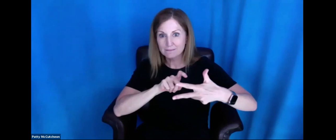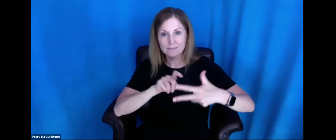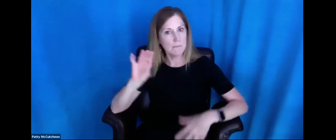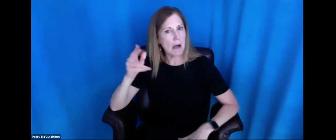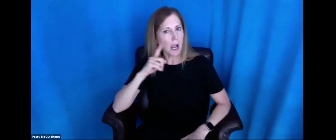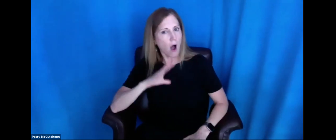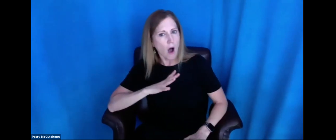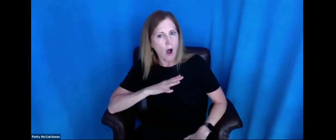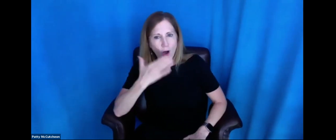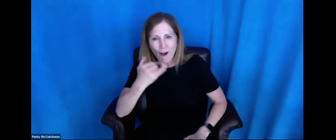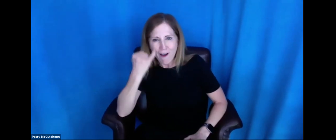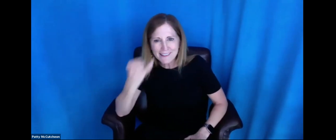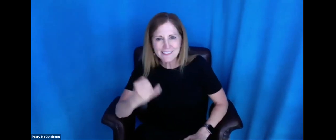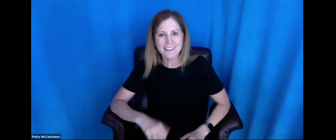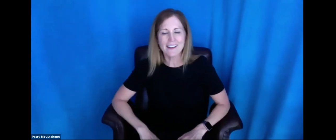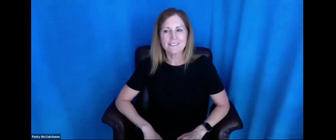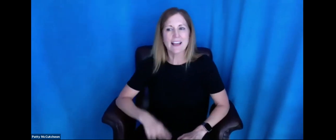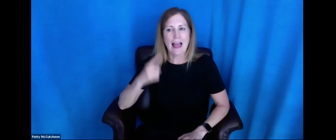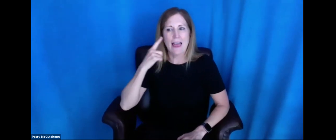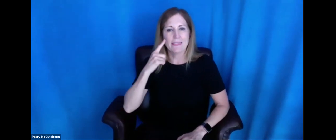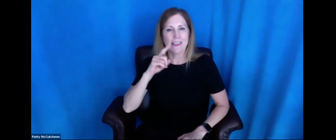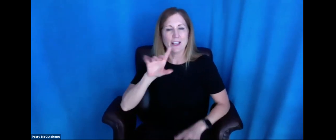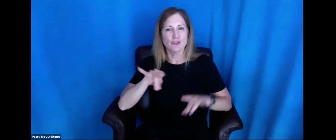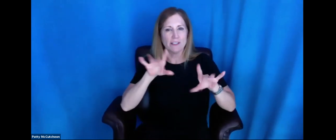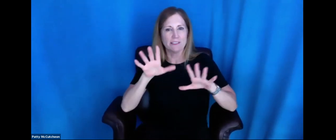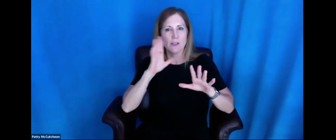Okay. I think Jessalyn's is going to spot light me. Okay.